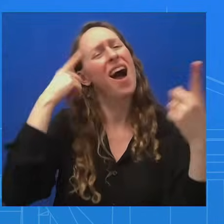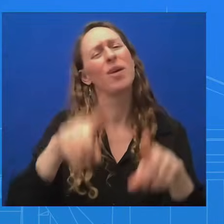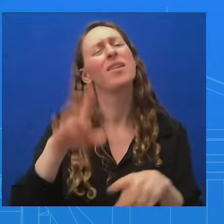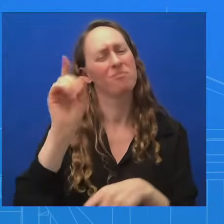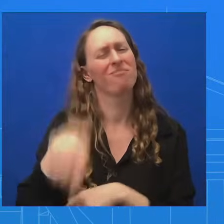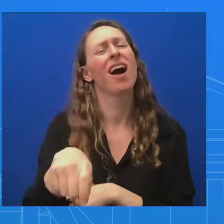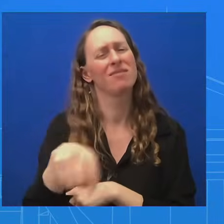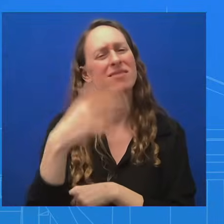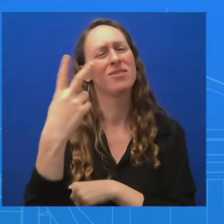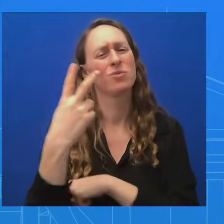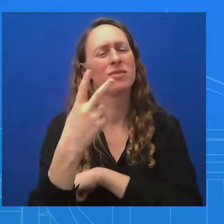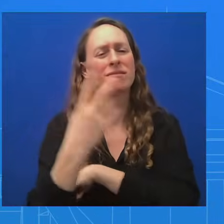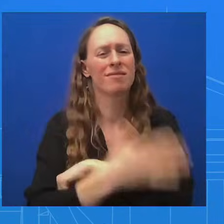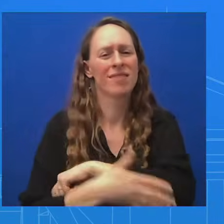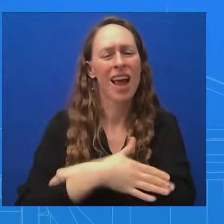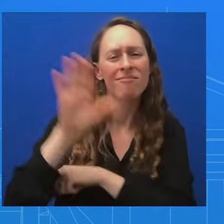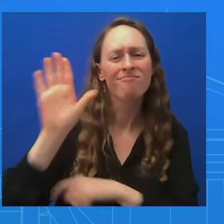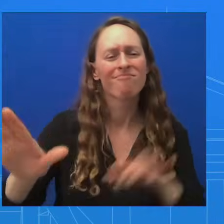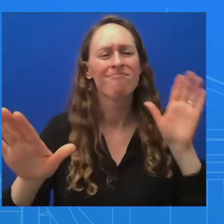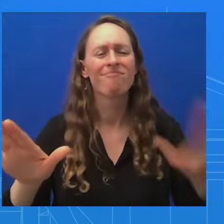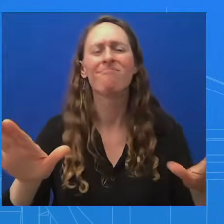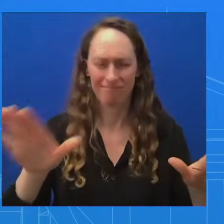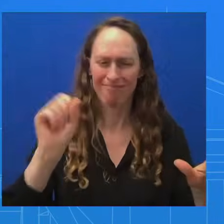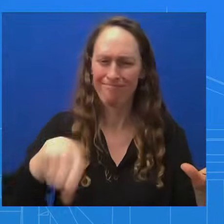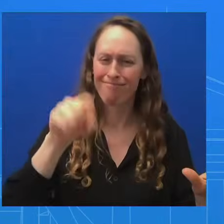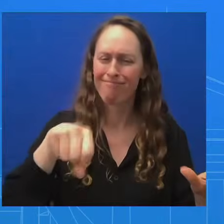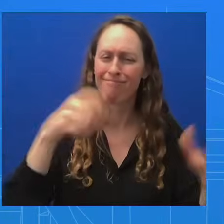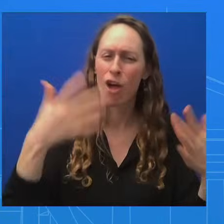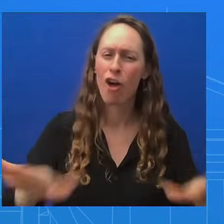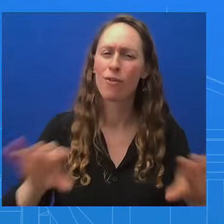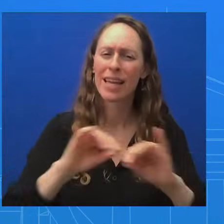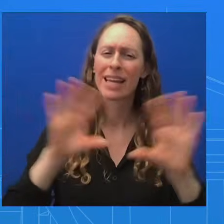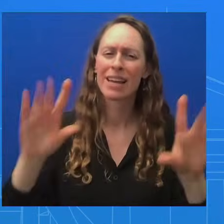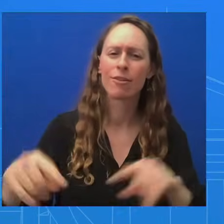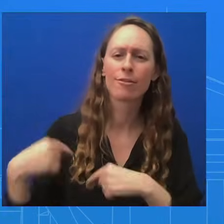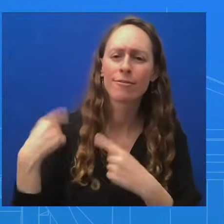You mentioned progress on the front of the tax revenue issue in the West Bank.